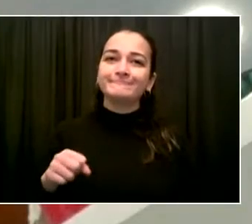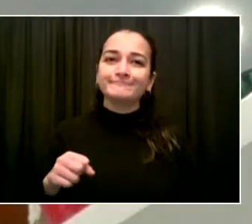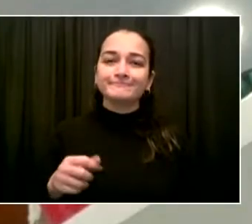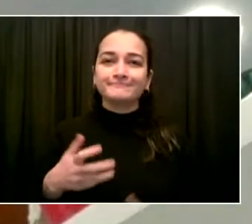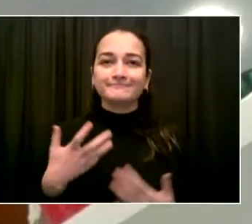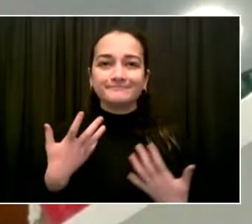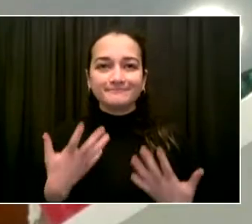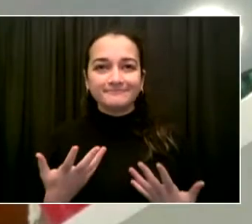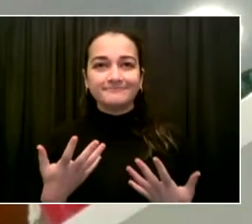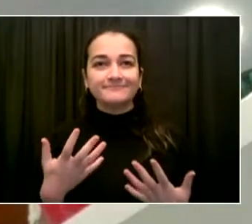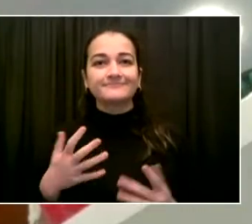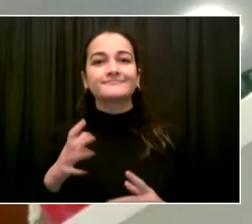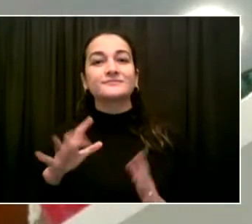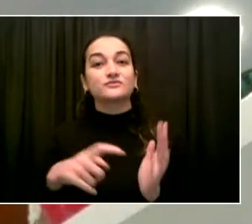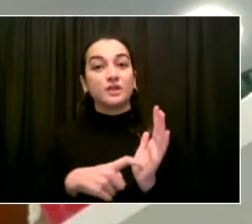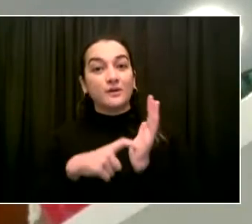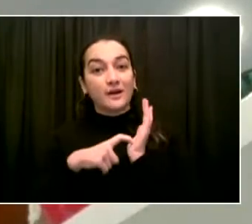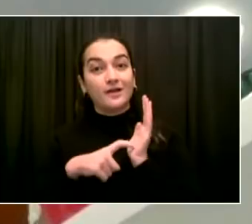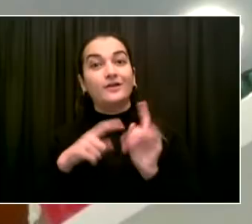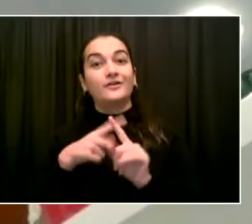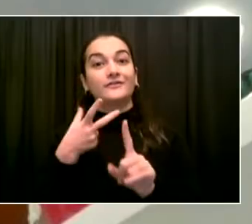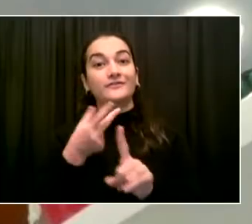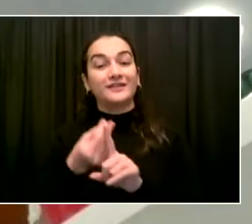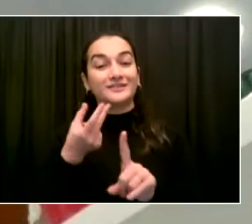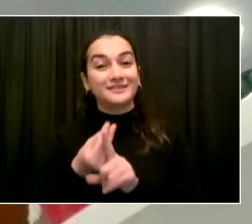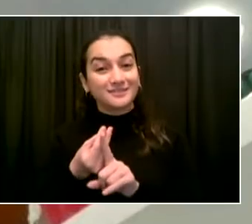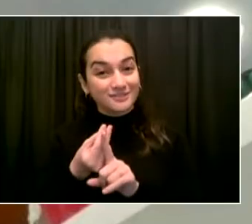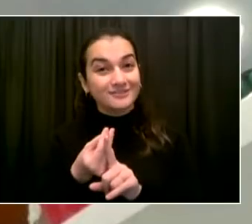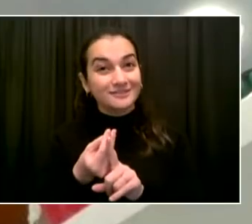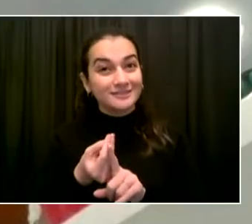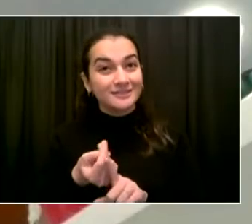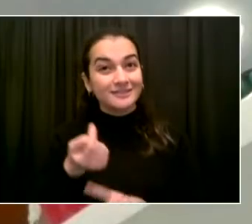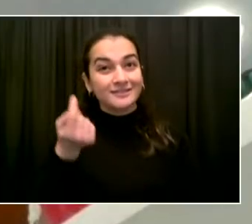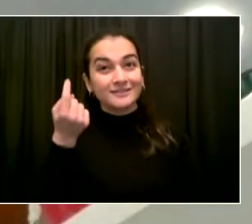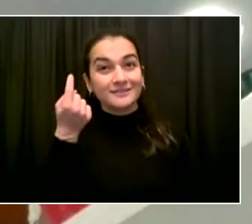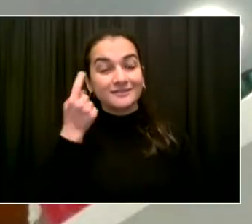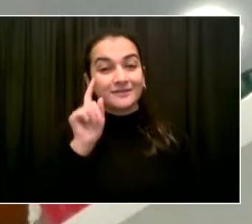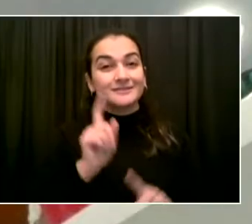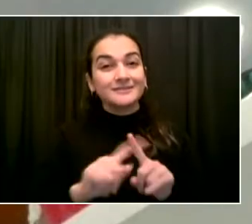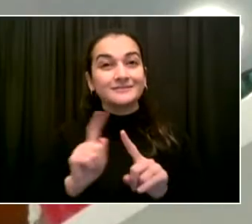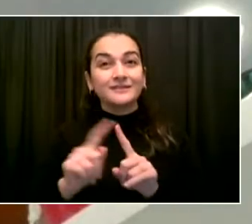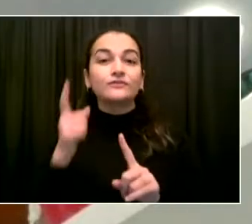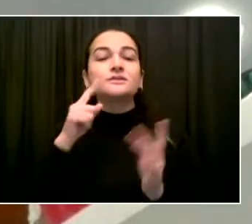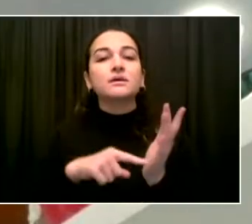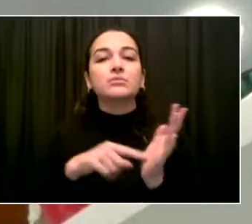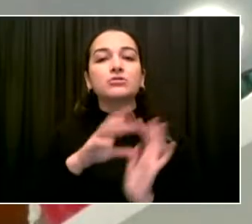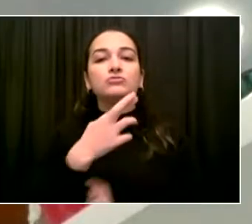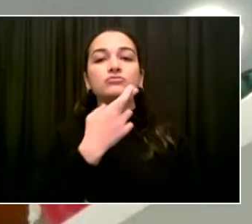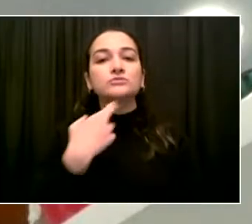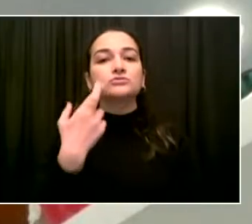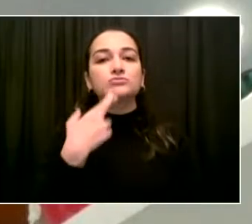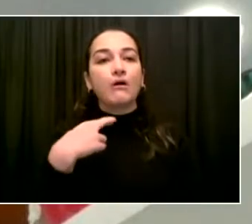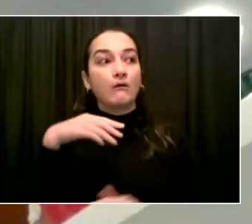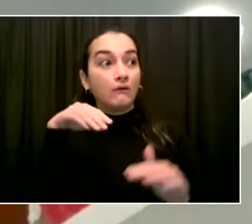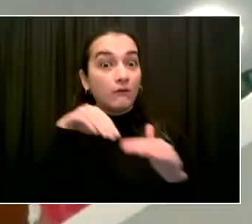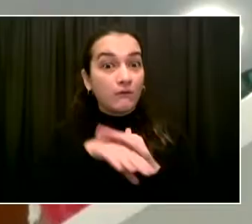A NATIONAL LEADER